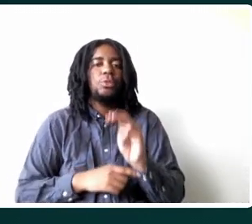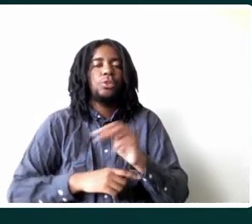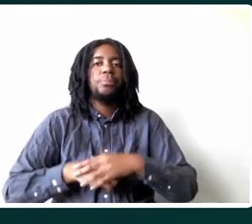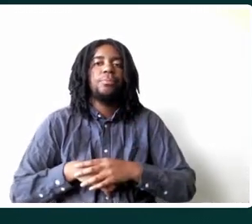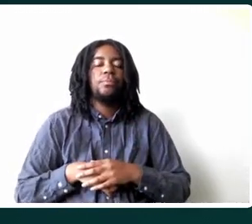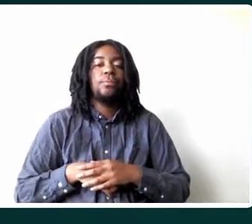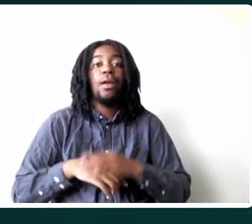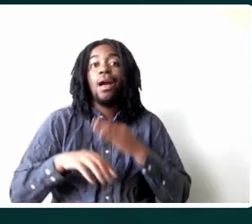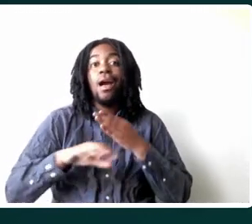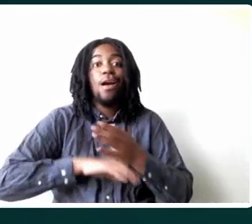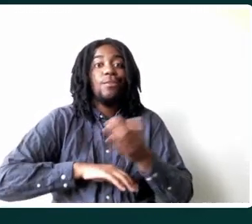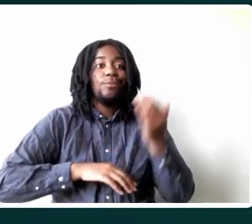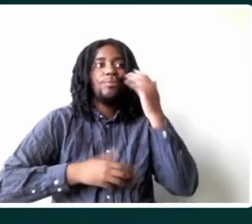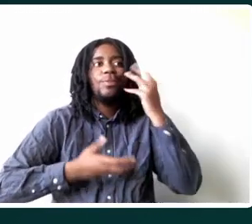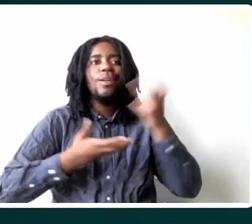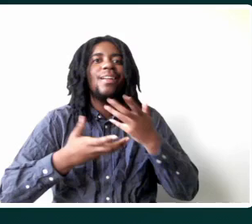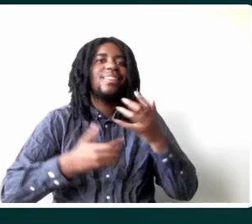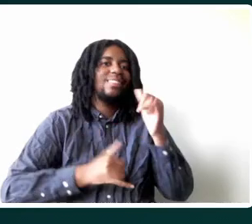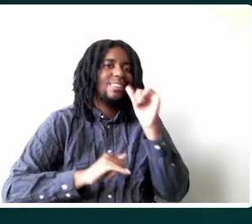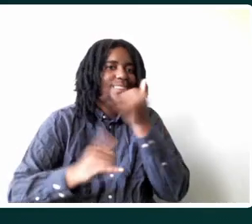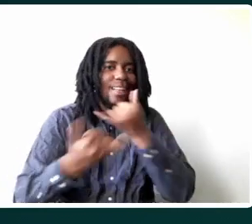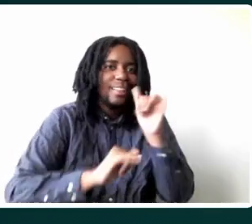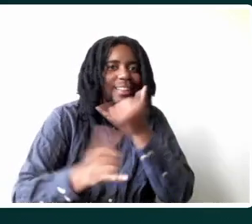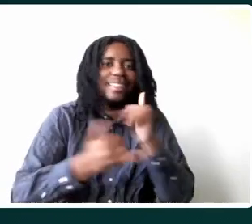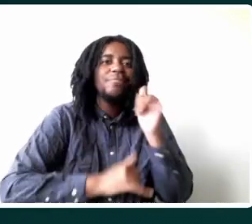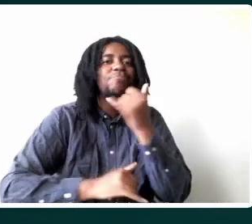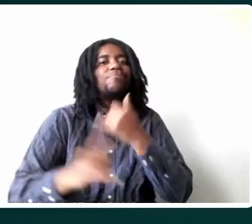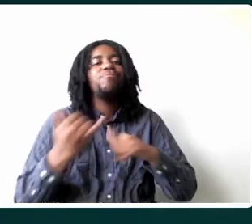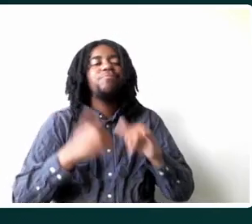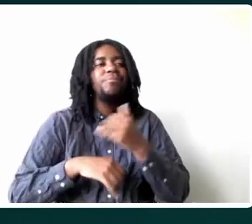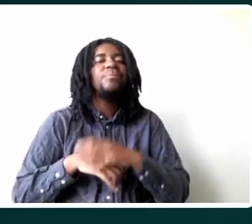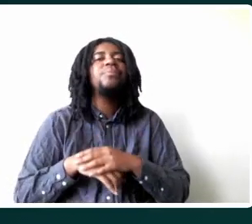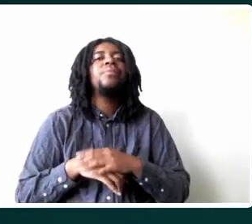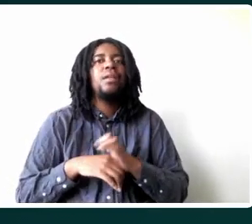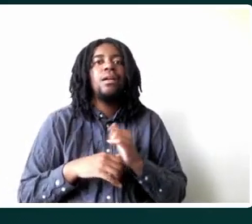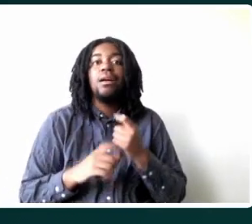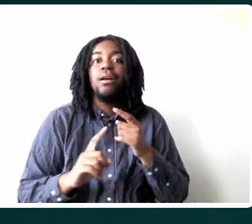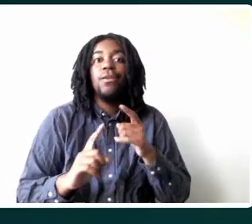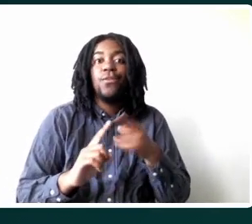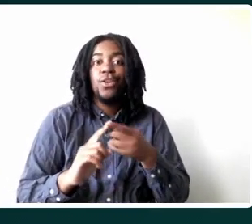silliness, and sharing anything about their lives that they care too, only then do we turn to -- a